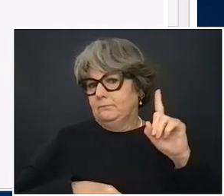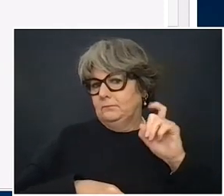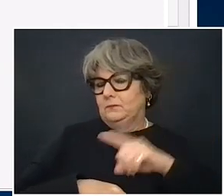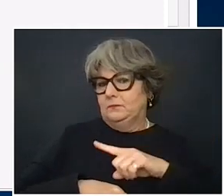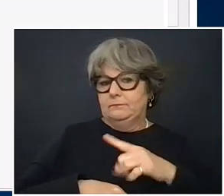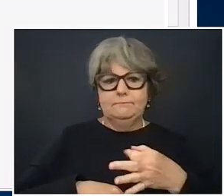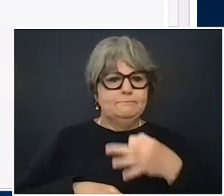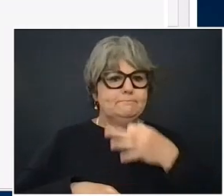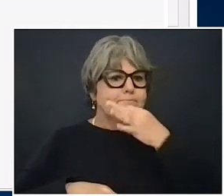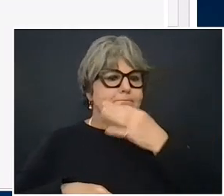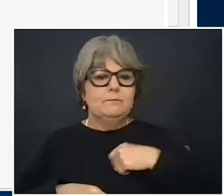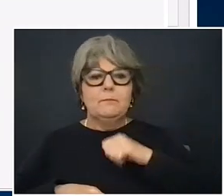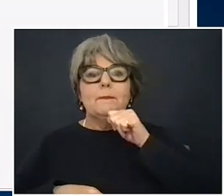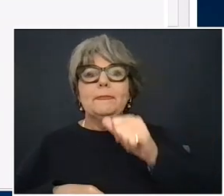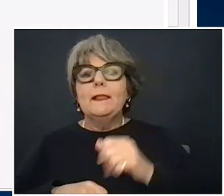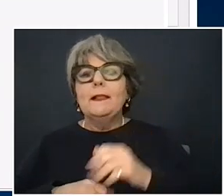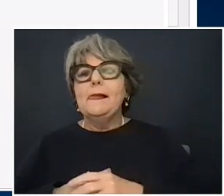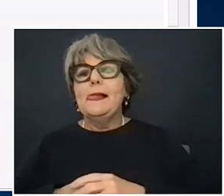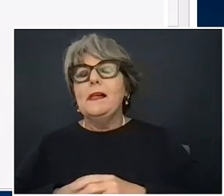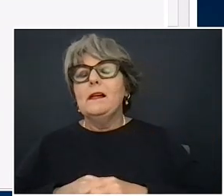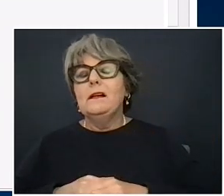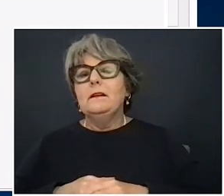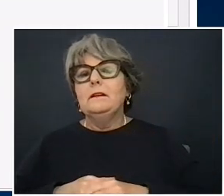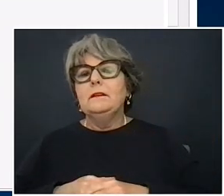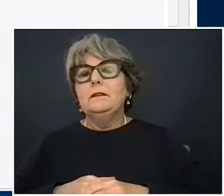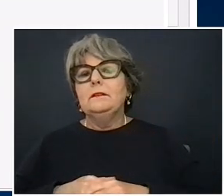is this- am I understanding this section to suggest.